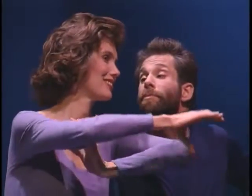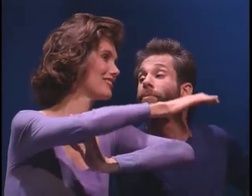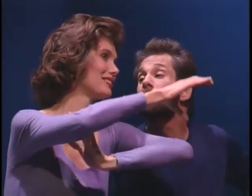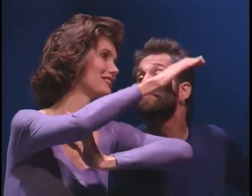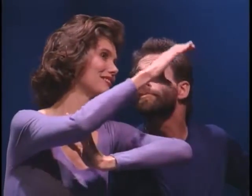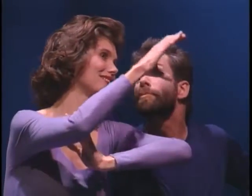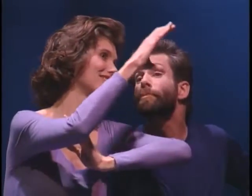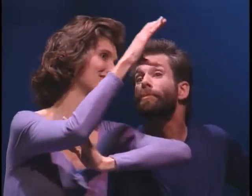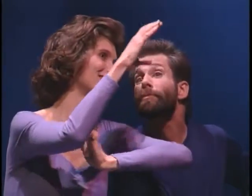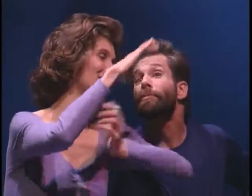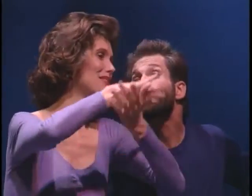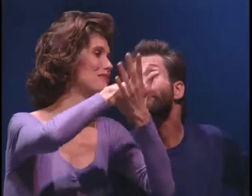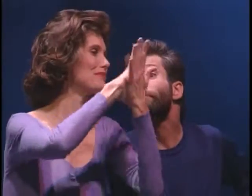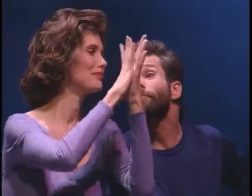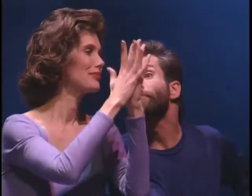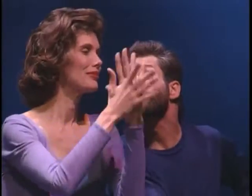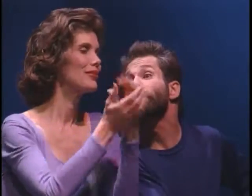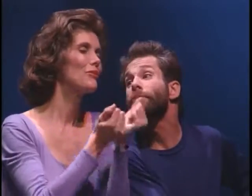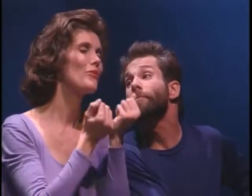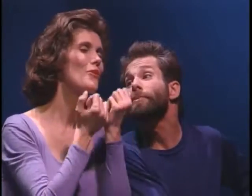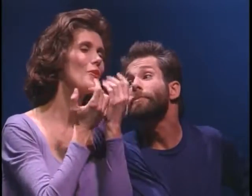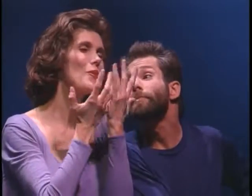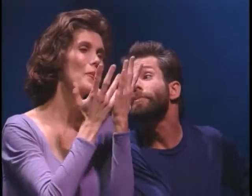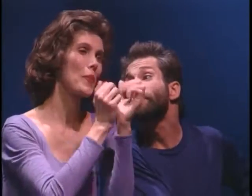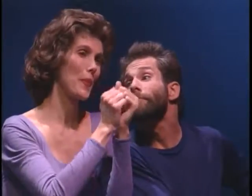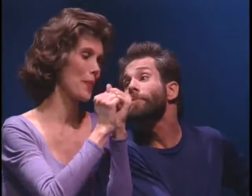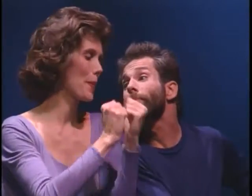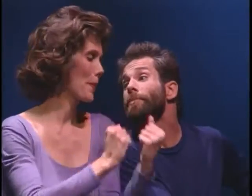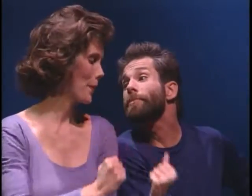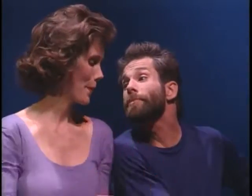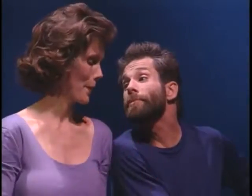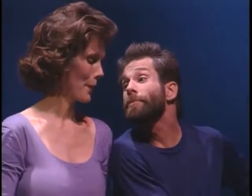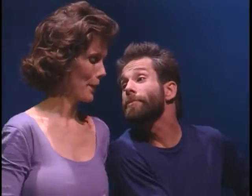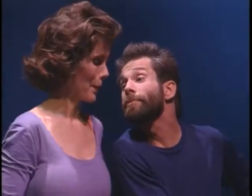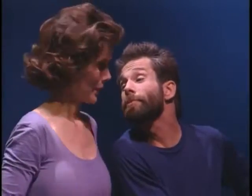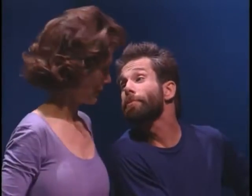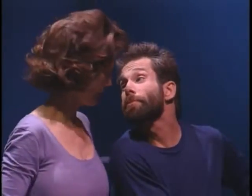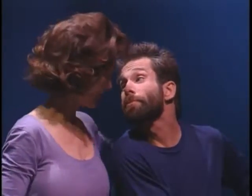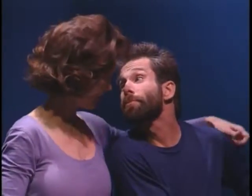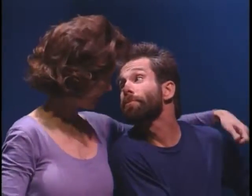will get warm with each other